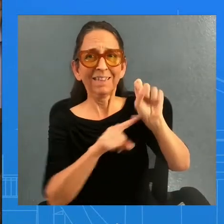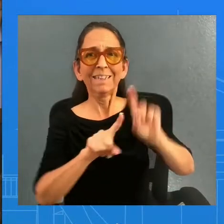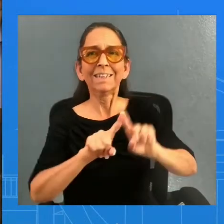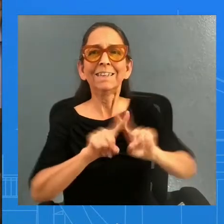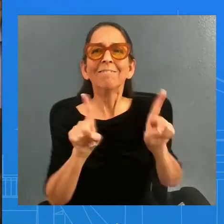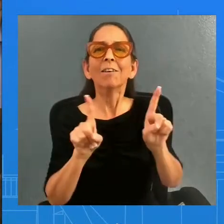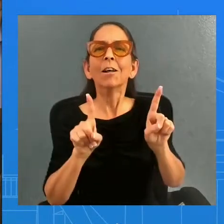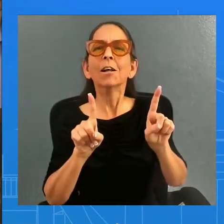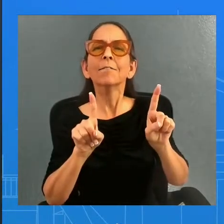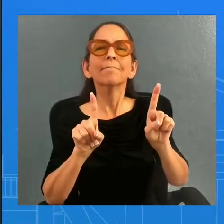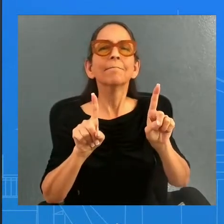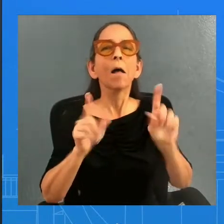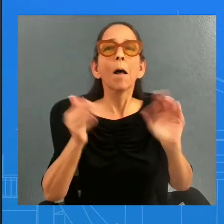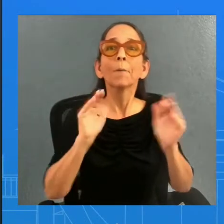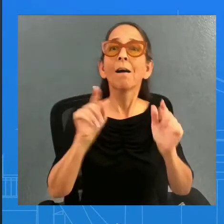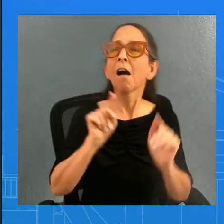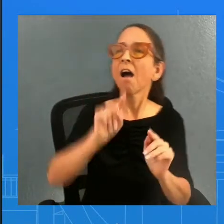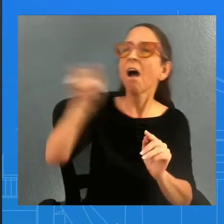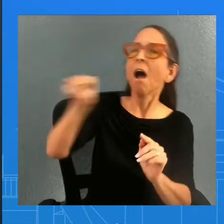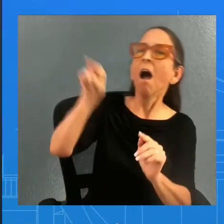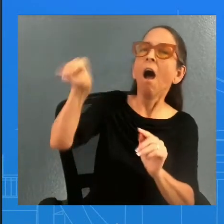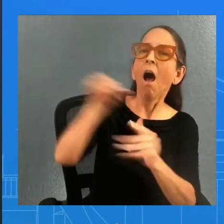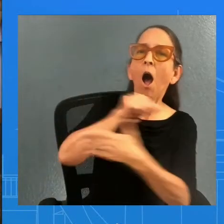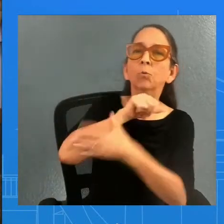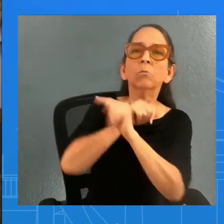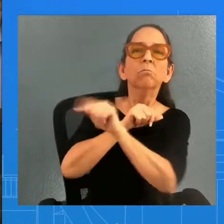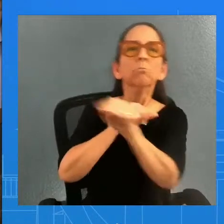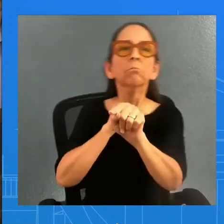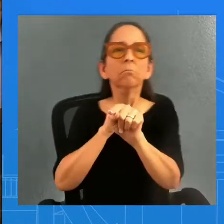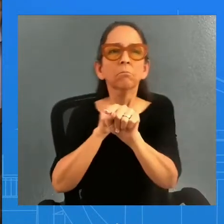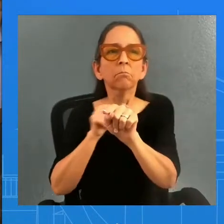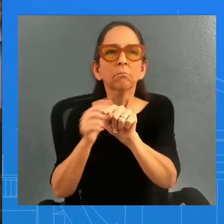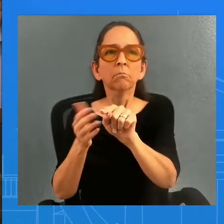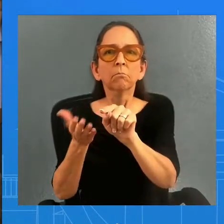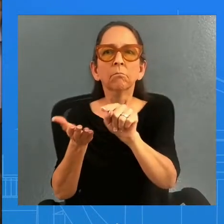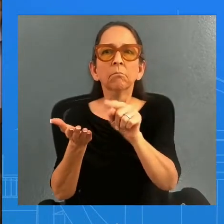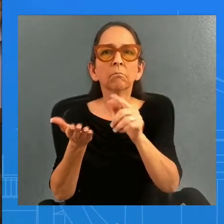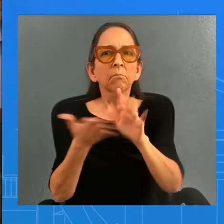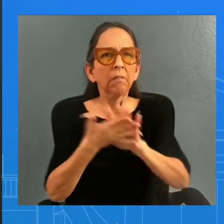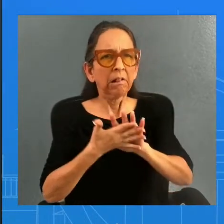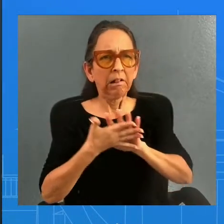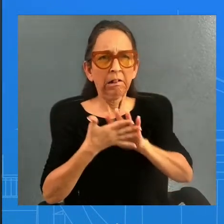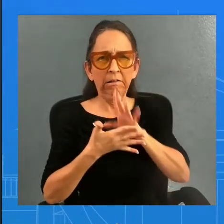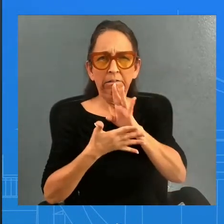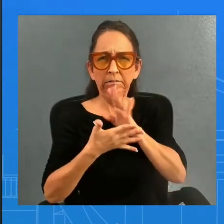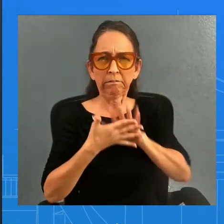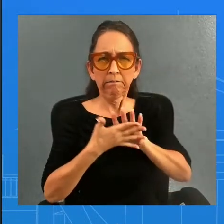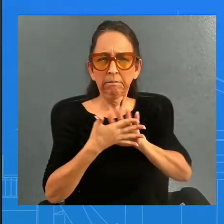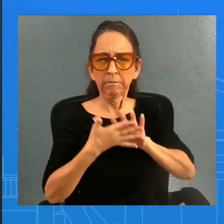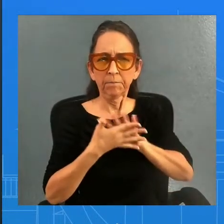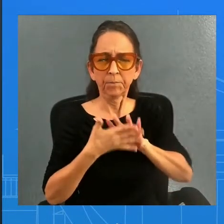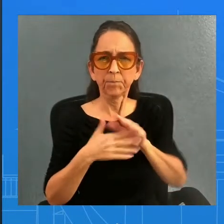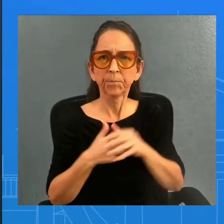Mr. Kirby: About -- about -- the North Korean troops? The Press: Yeah, about the North Korean troops, so -- Mr. Kirby: I just shared with you -- to- today's opening statement